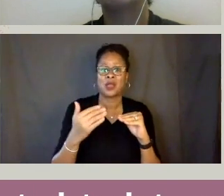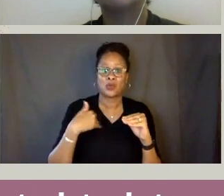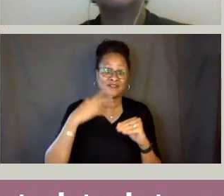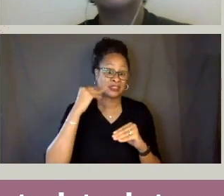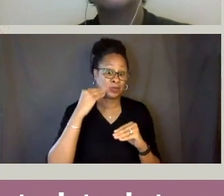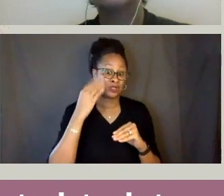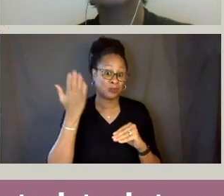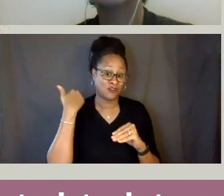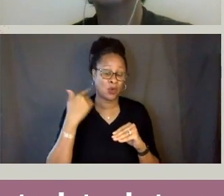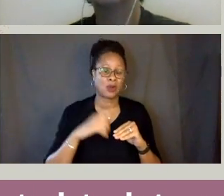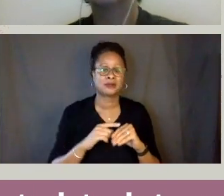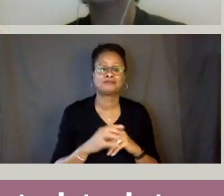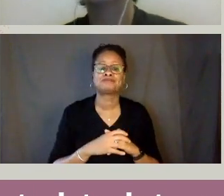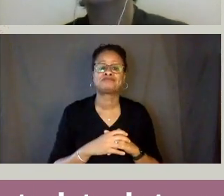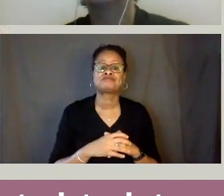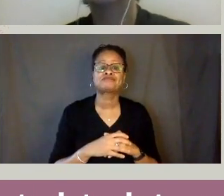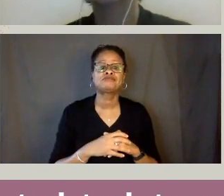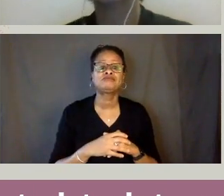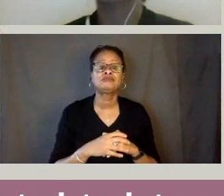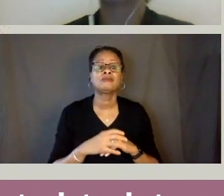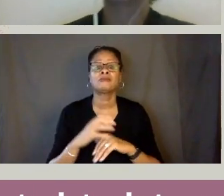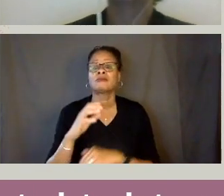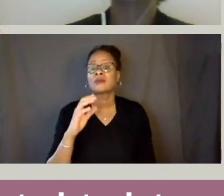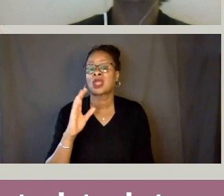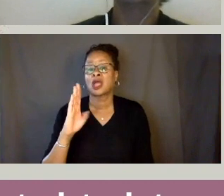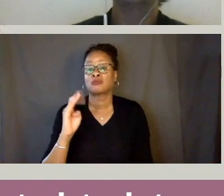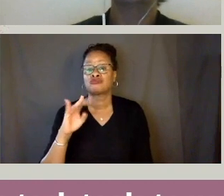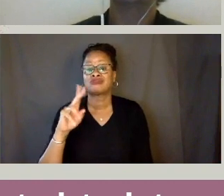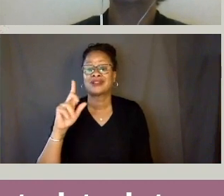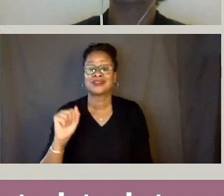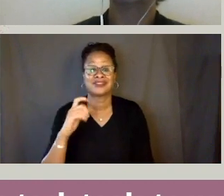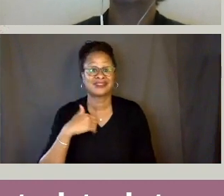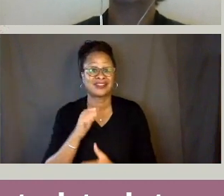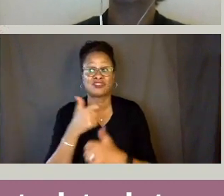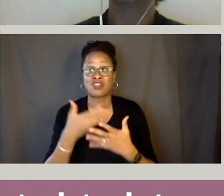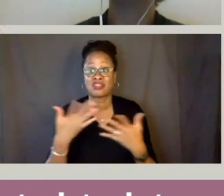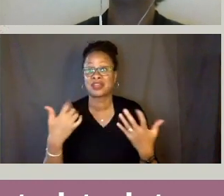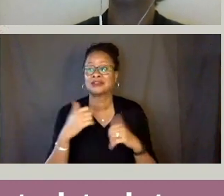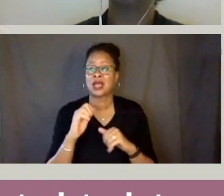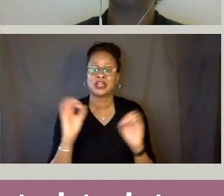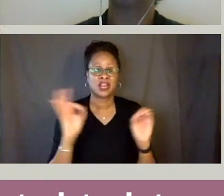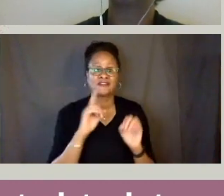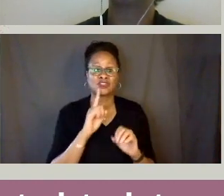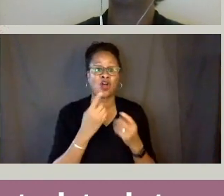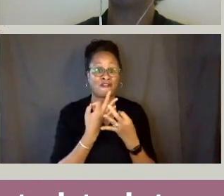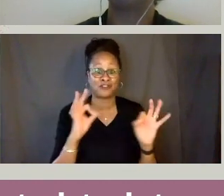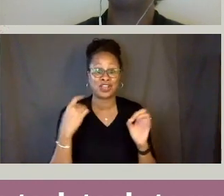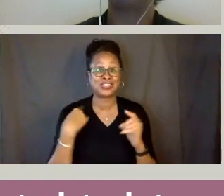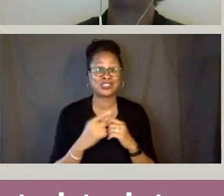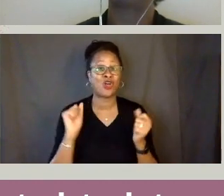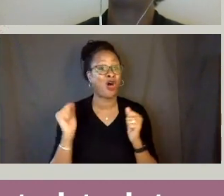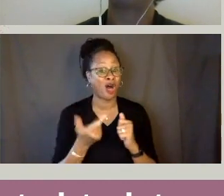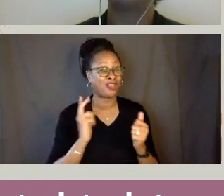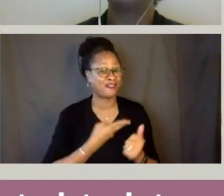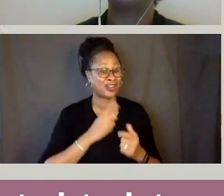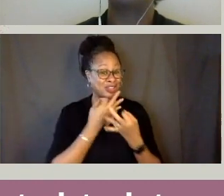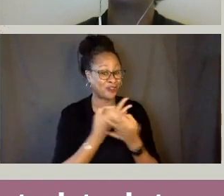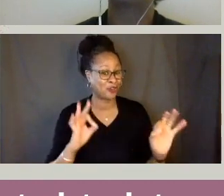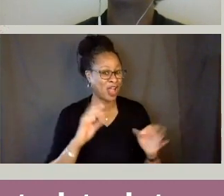And I think what you've said is none of us are free until all of us are free. That is what I hear you saying.